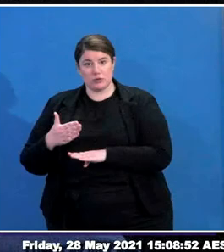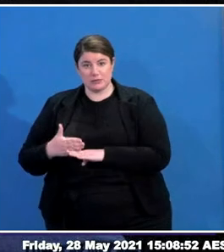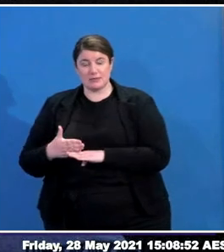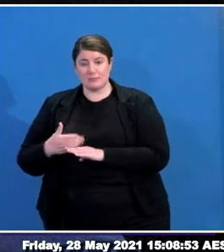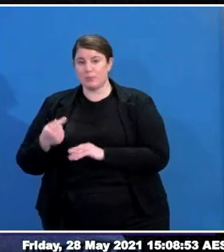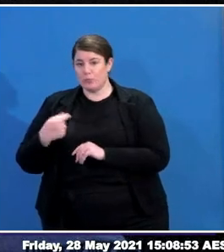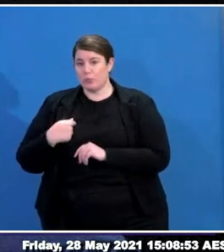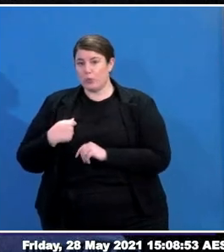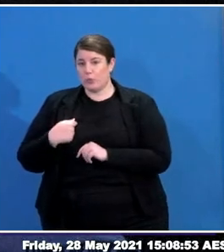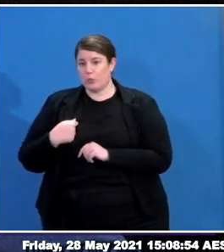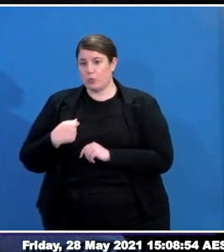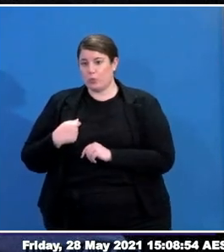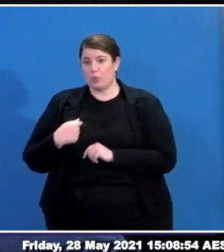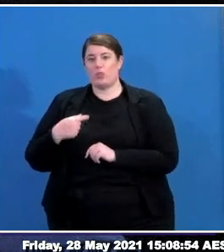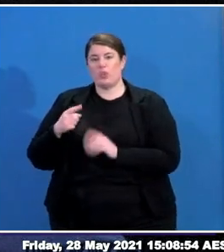identify the non-conformances.